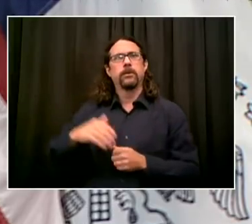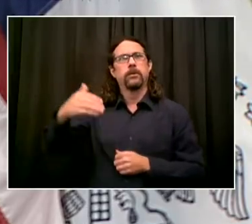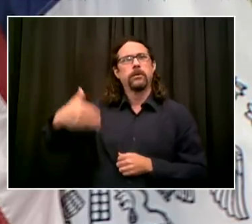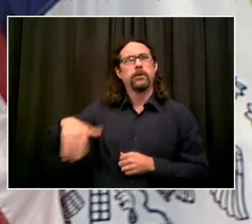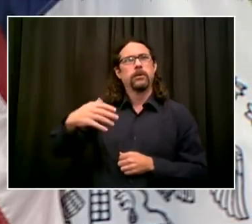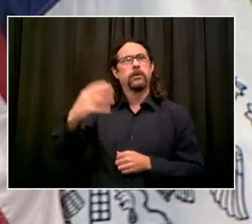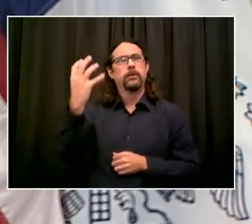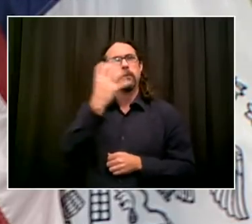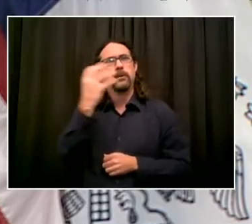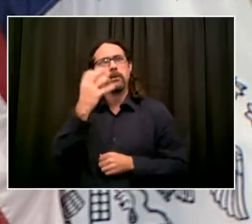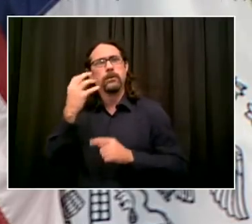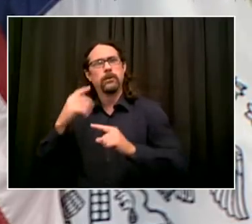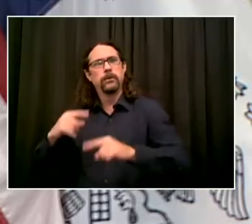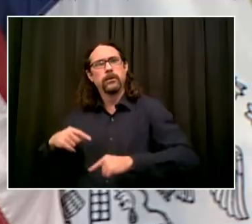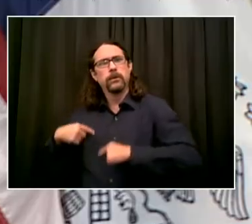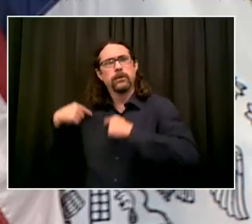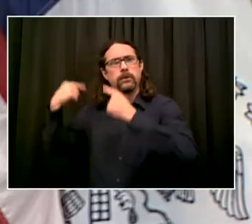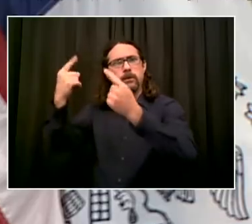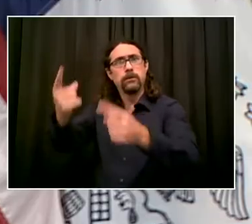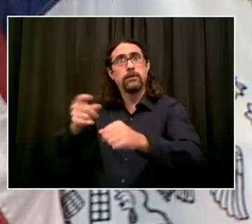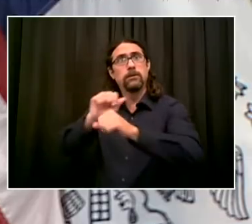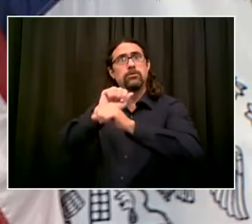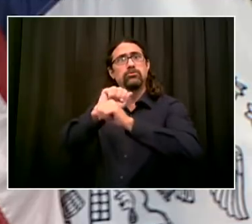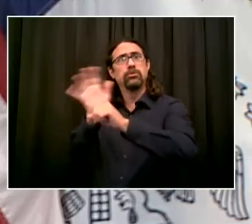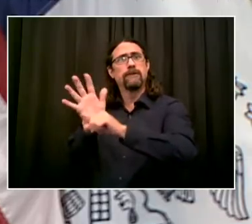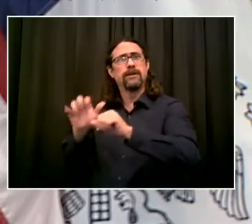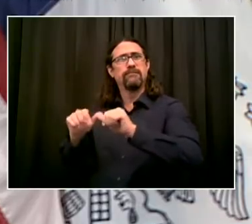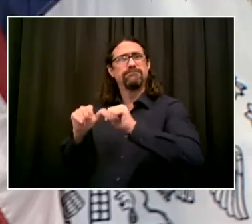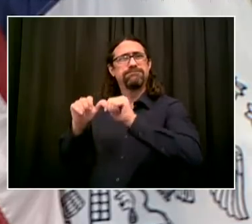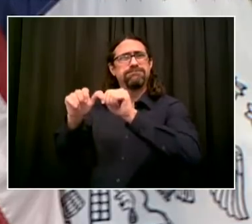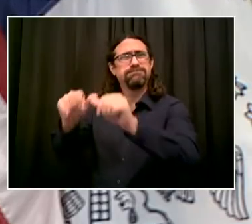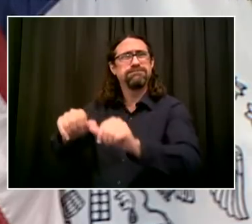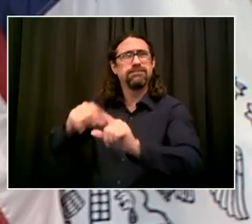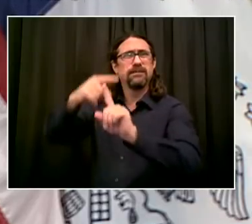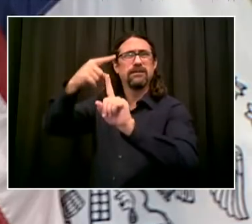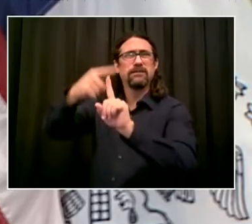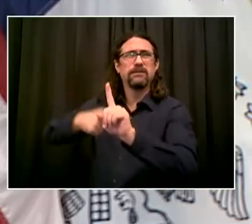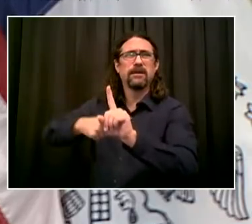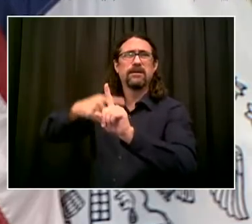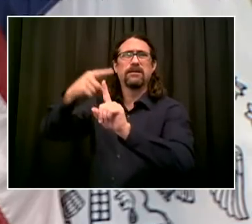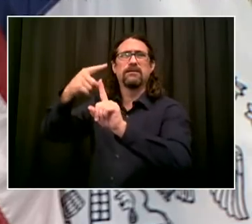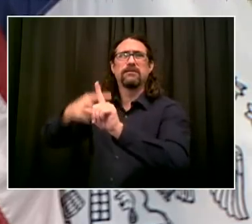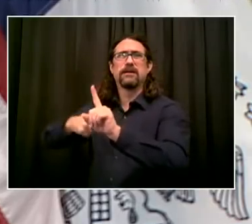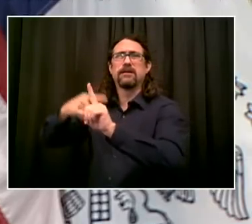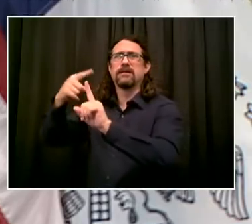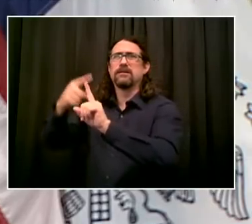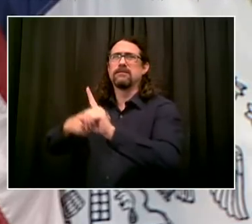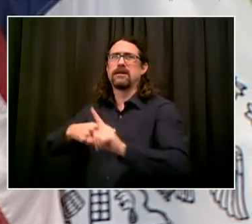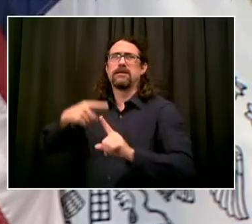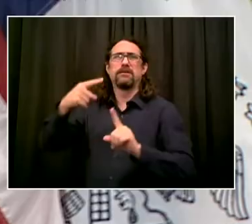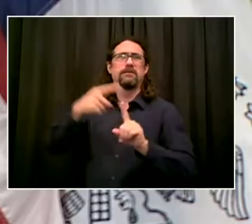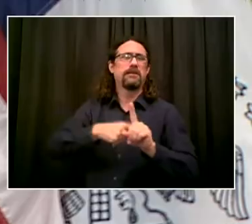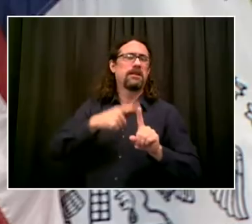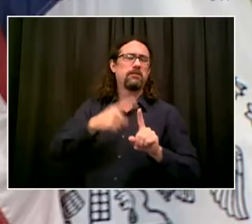TAUGHT US. THAT WE IN THIS CITY WEPT THROUGH SOMUCH IN THE SPRING